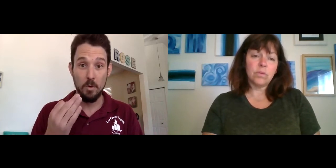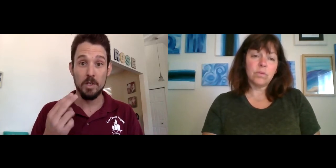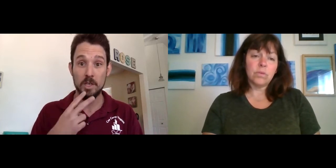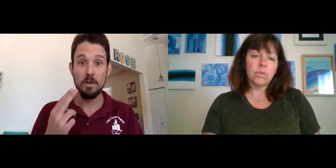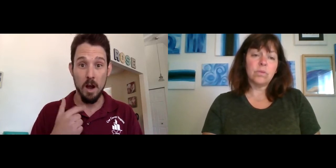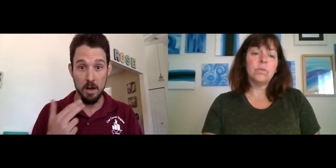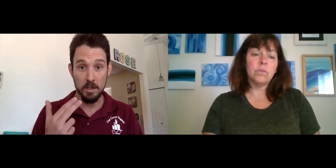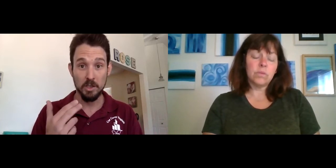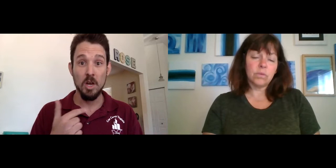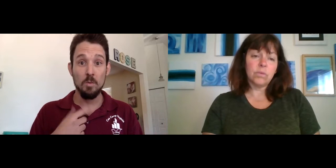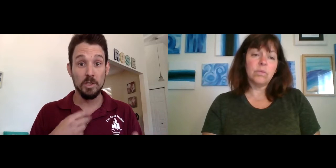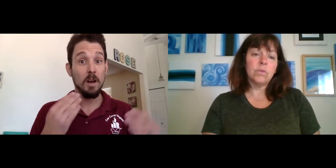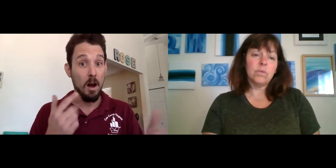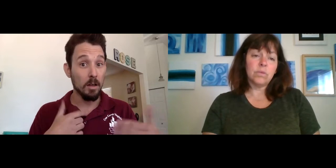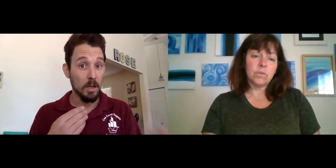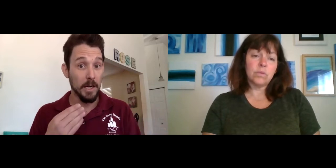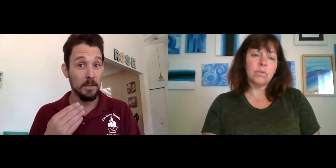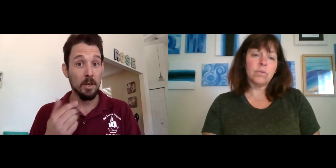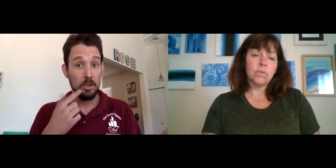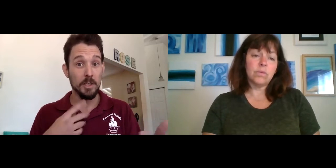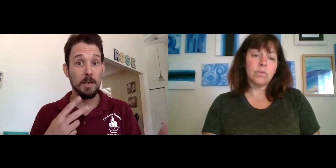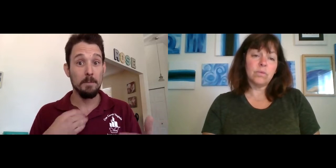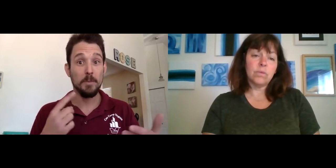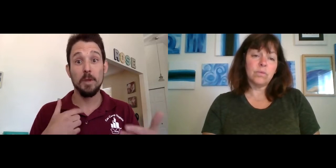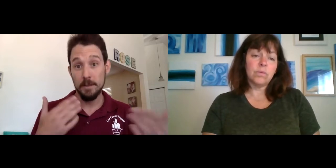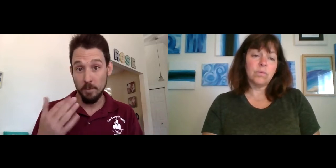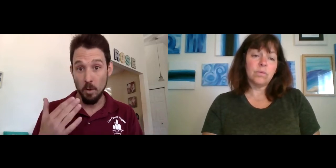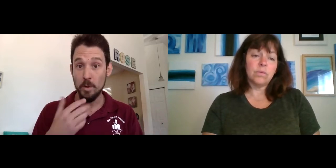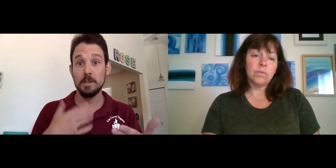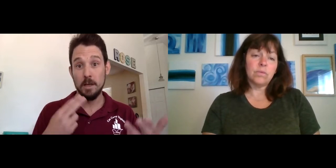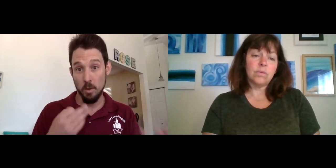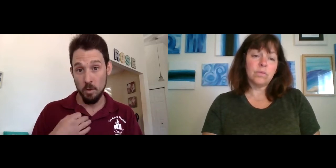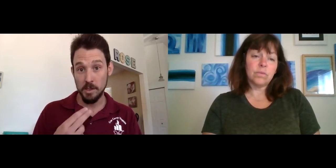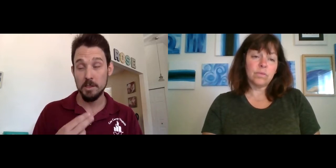Cue College which is an online learning platform where you take courses